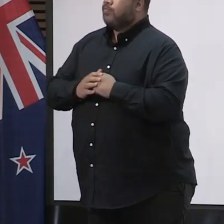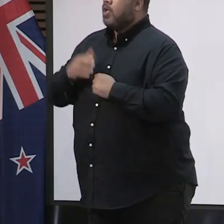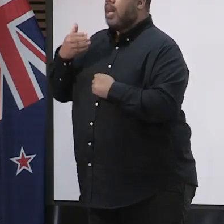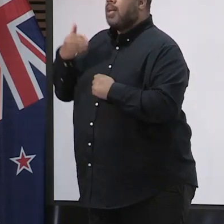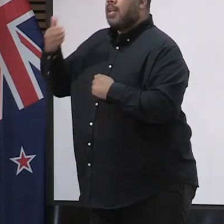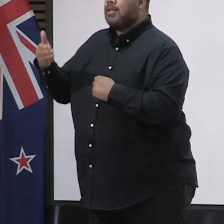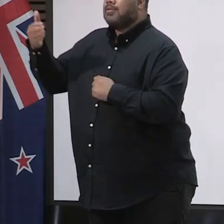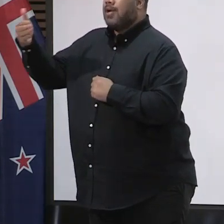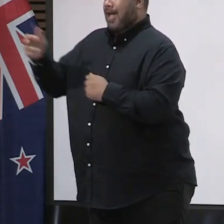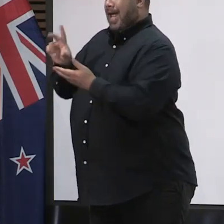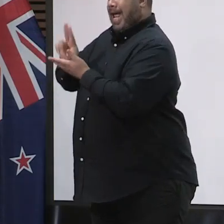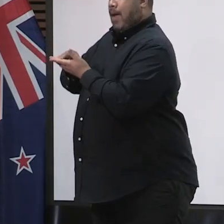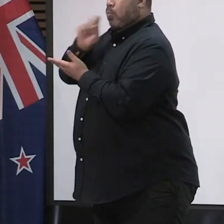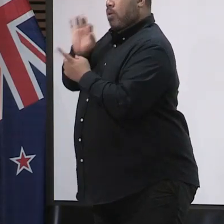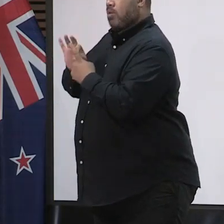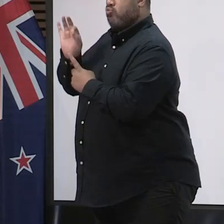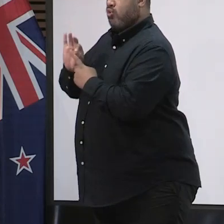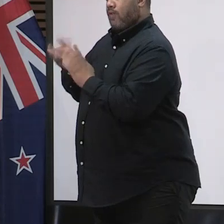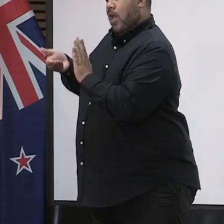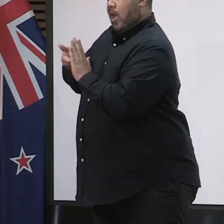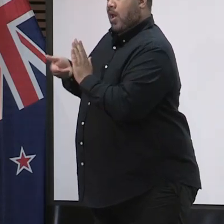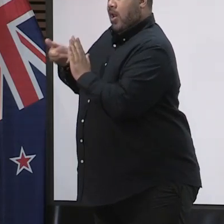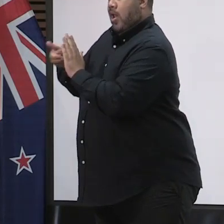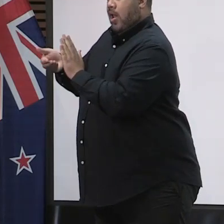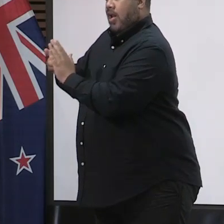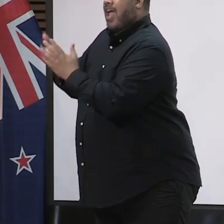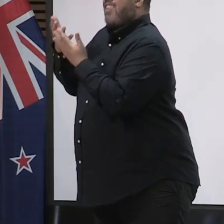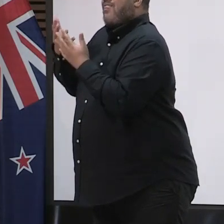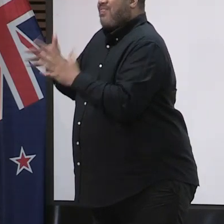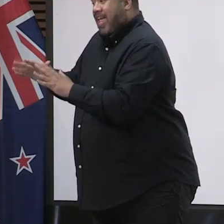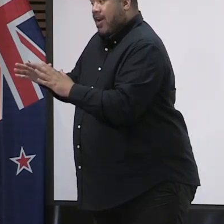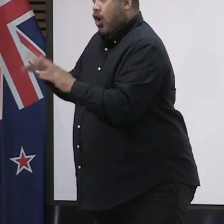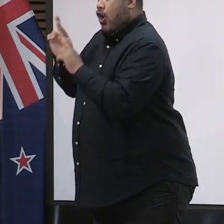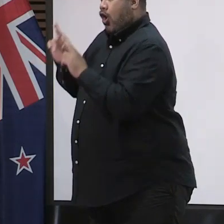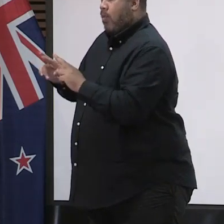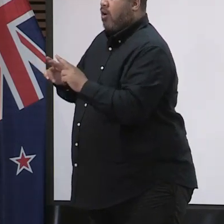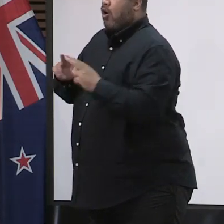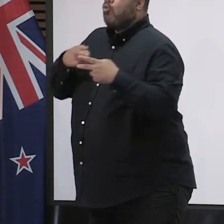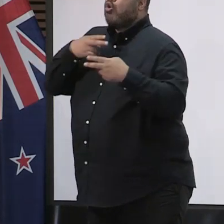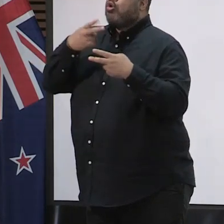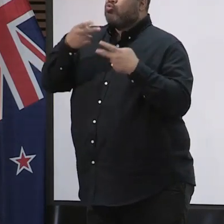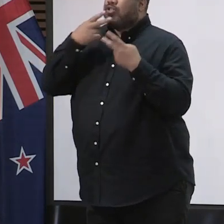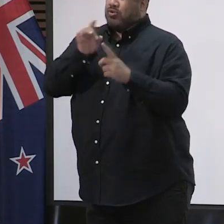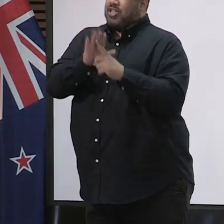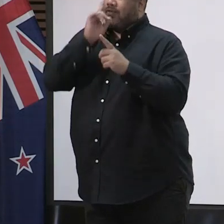the NZ COVID Tracer doesn't replace that requirement. With the new functionality that comes along, the intention is